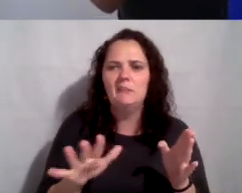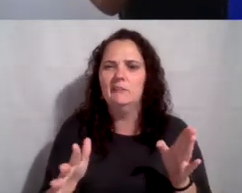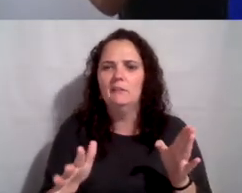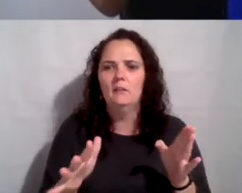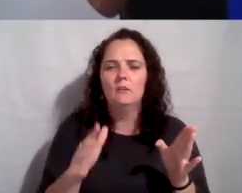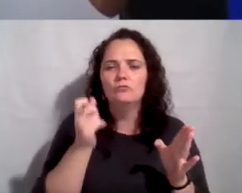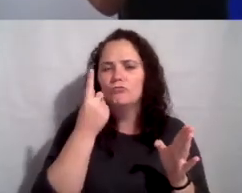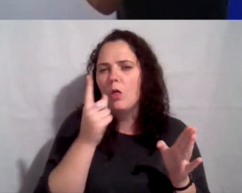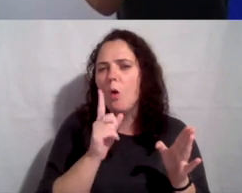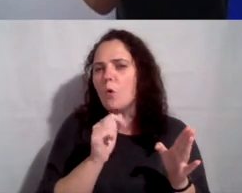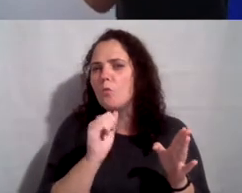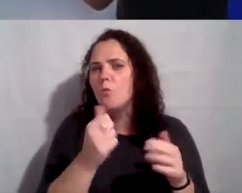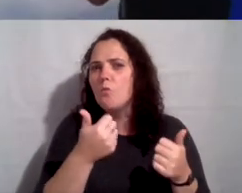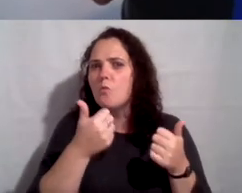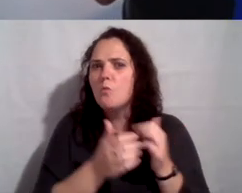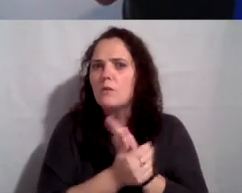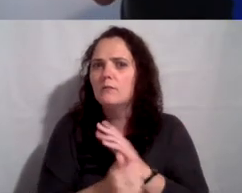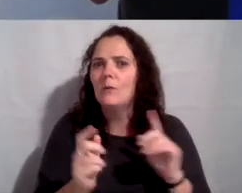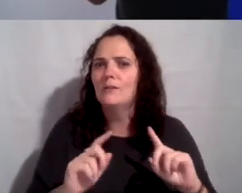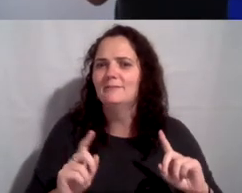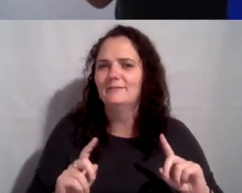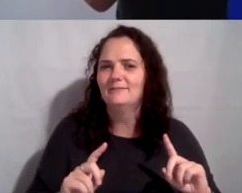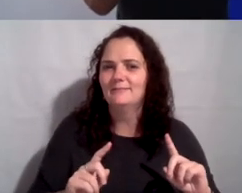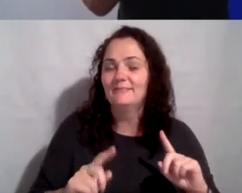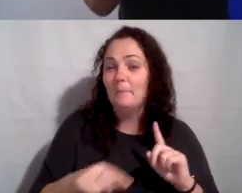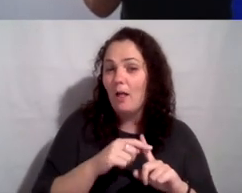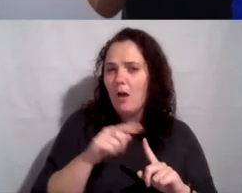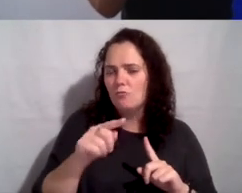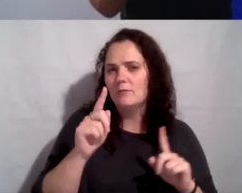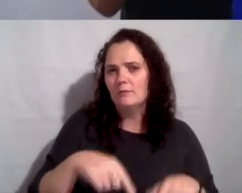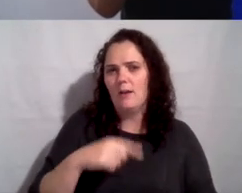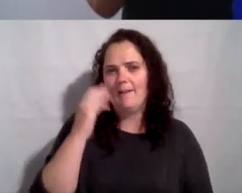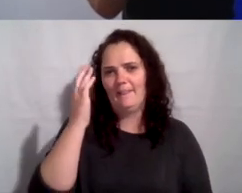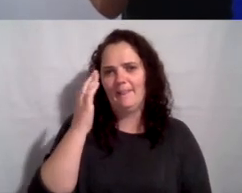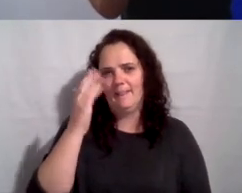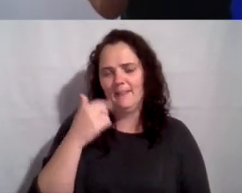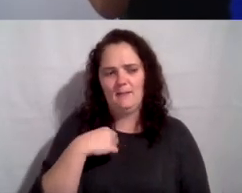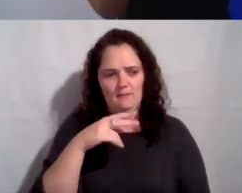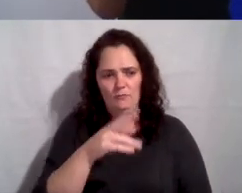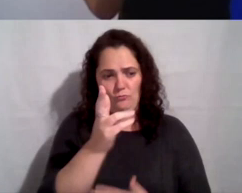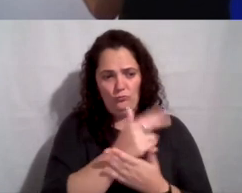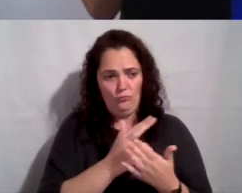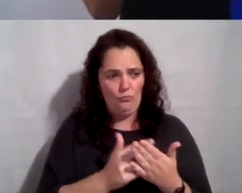But another reason is that you start to question what you think makes a drawing quite good and does it have to be really